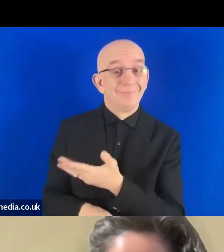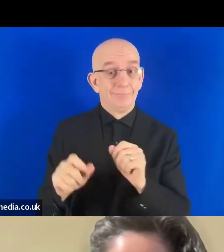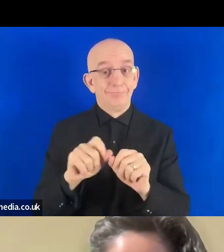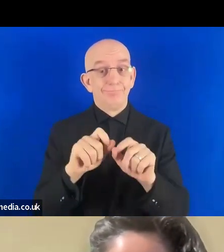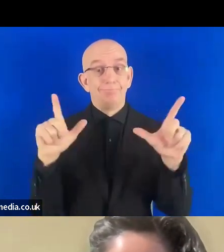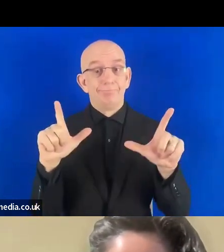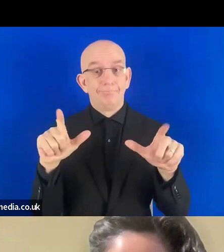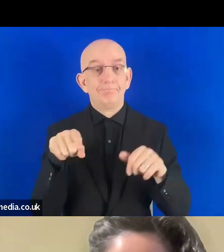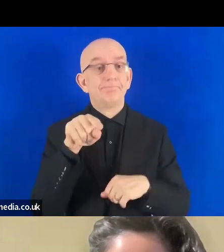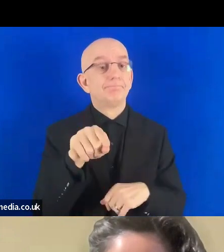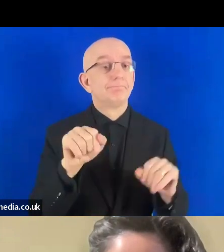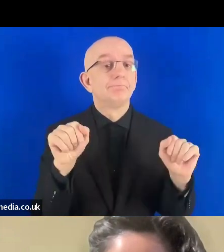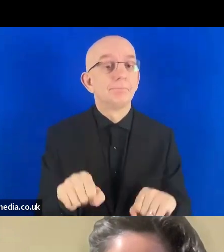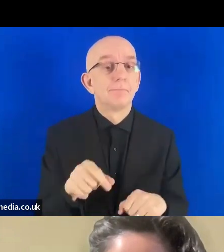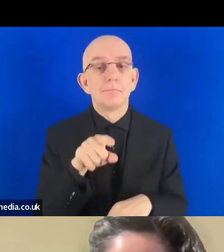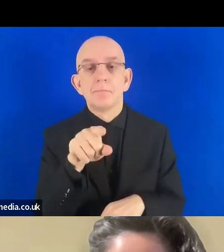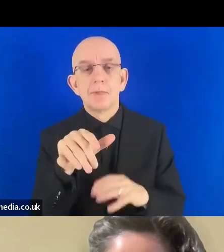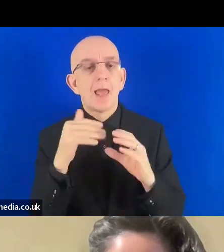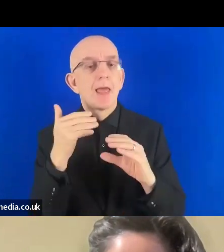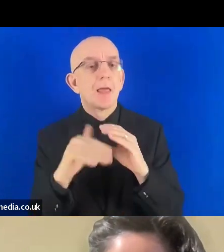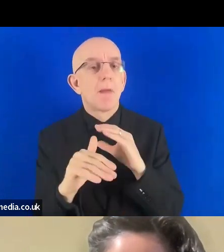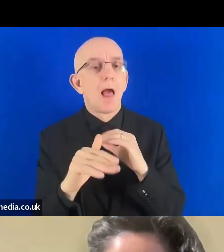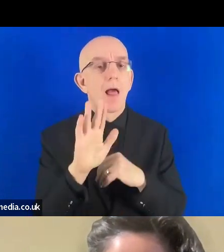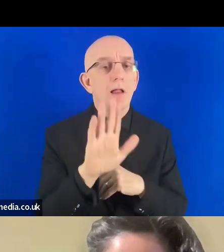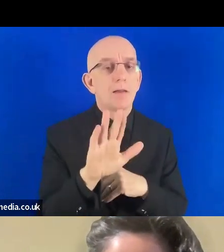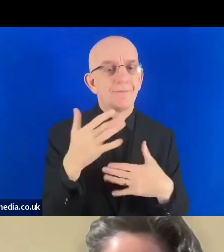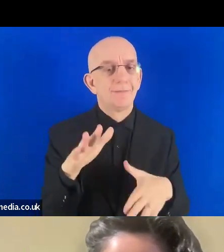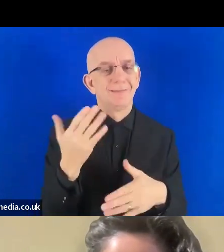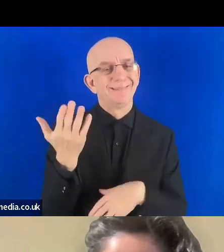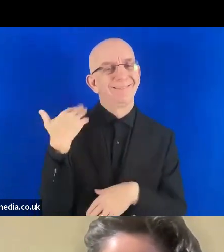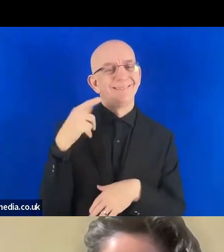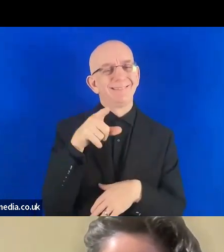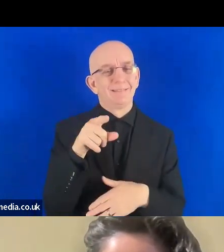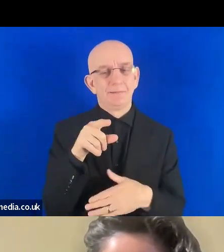that you used to register for the forum is the same one that you're going to be using